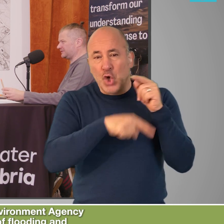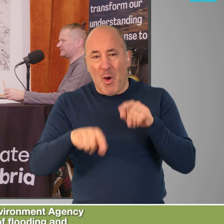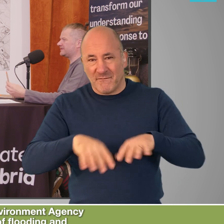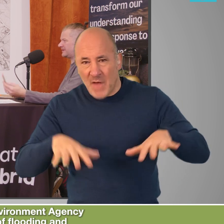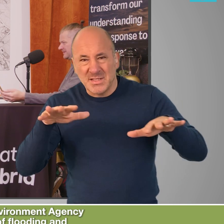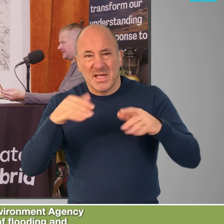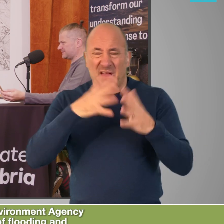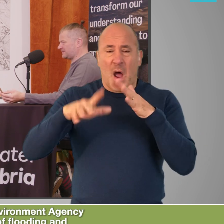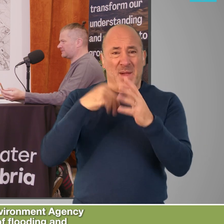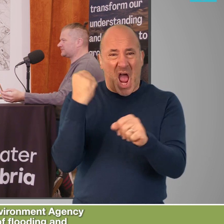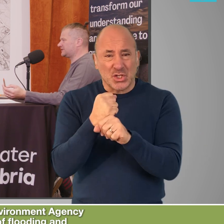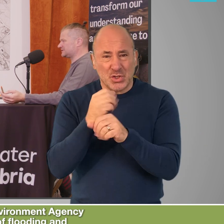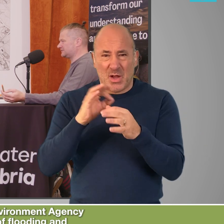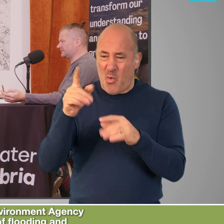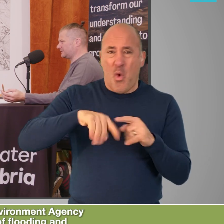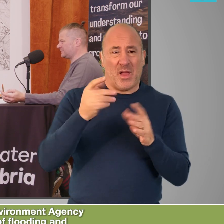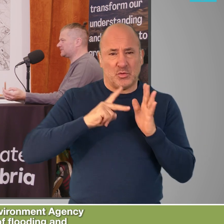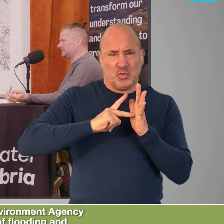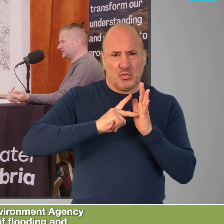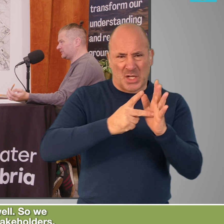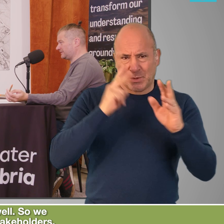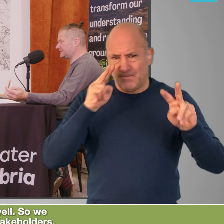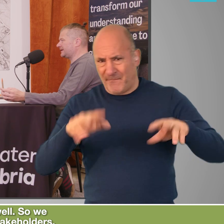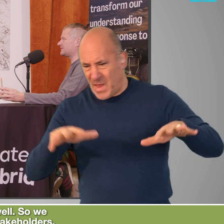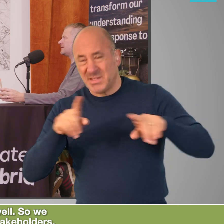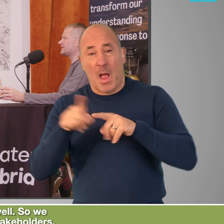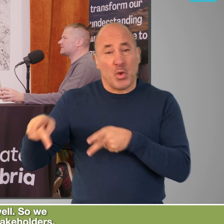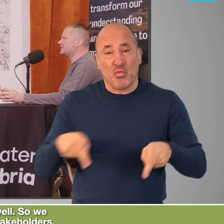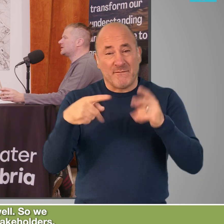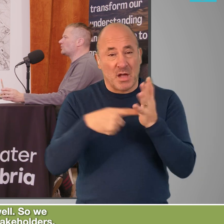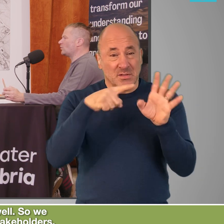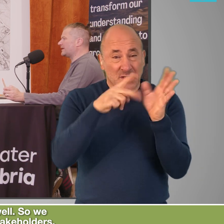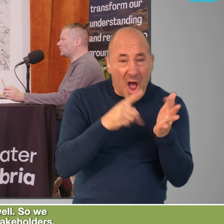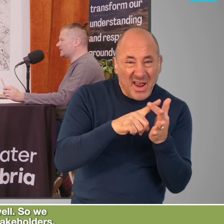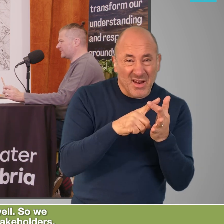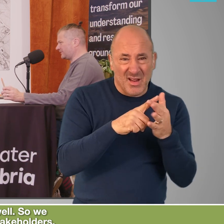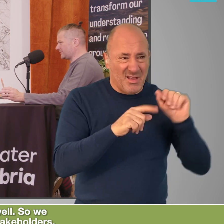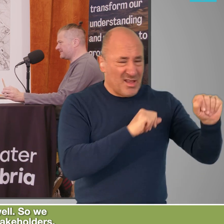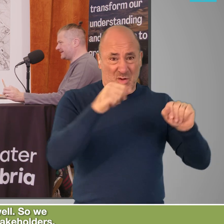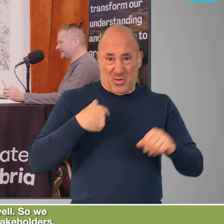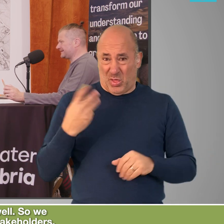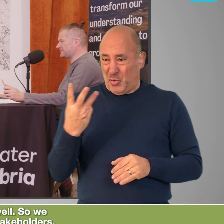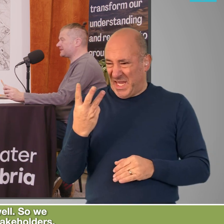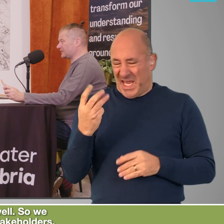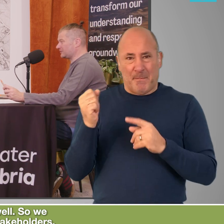Sewer flooding and the Environment Agency for strategic overview of flooding and the River Tyne as well. So we are the three main stakeholders.